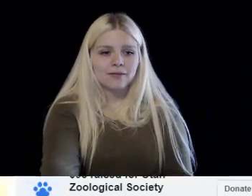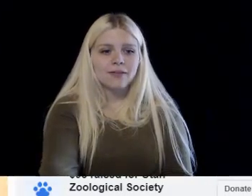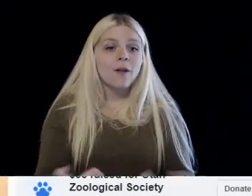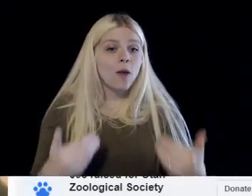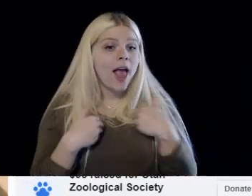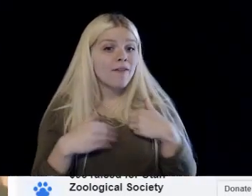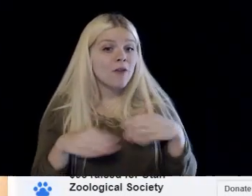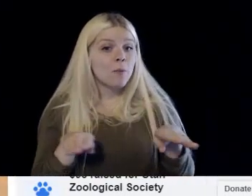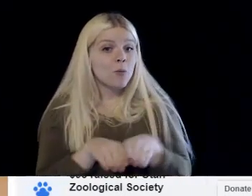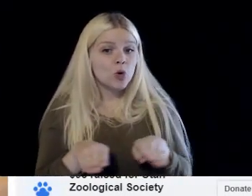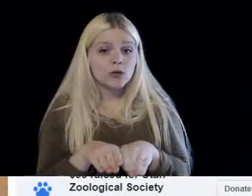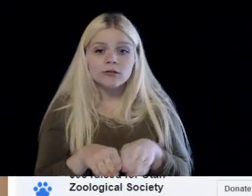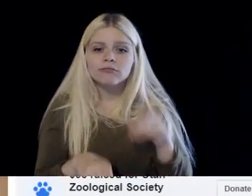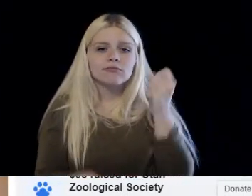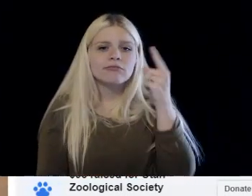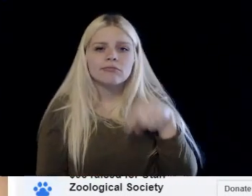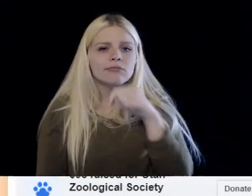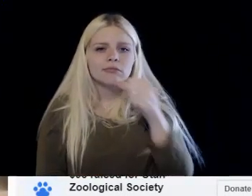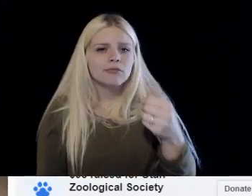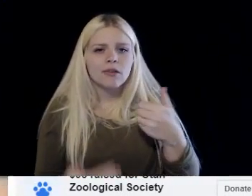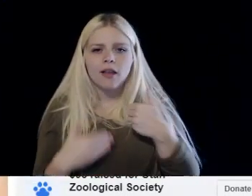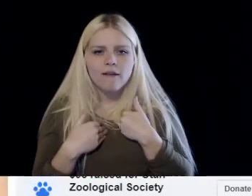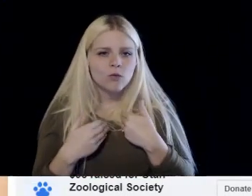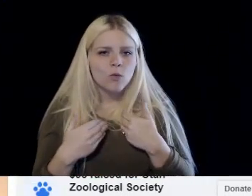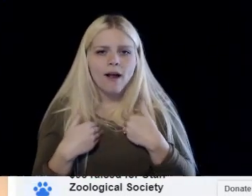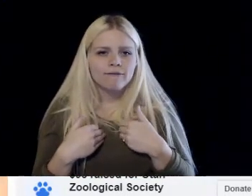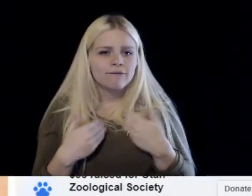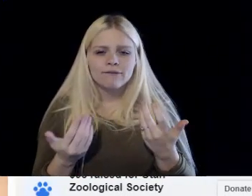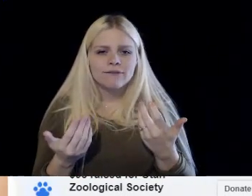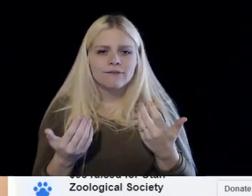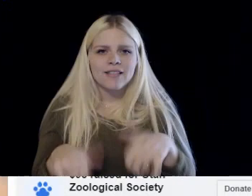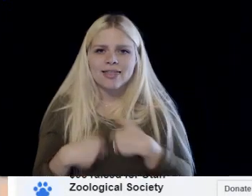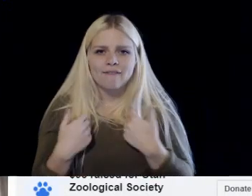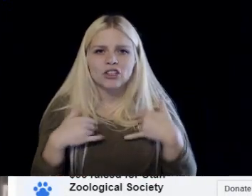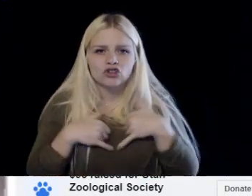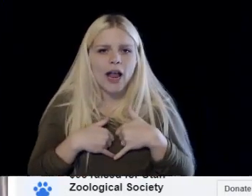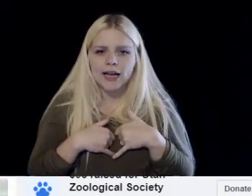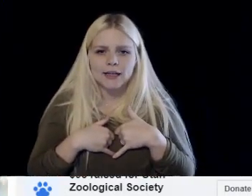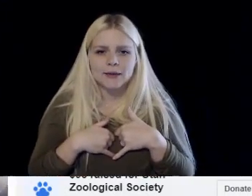jackets because they passed a swimming test. We always do kind of safety first